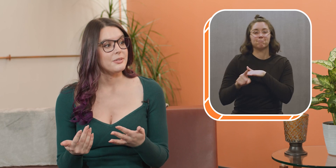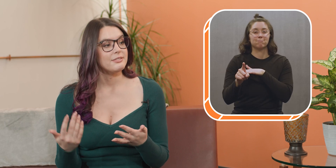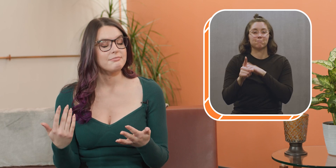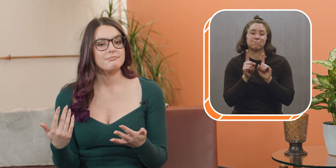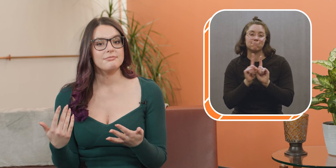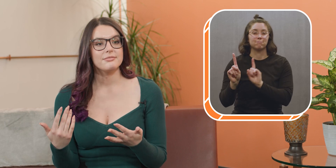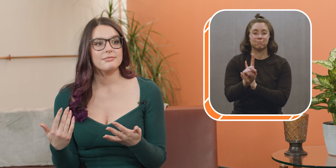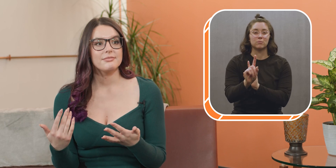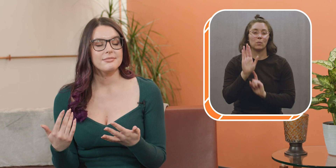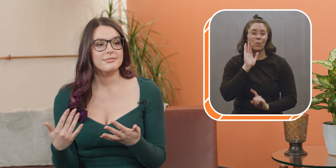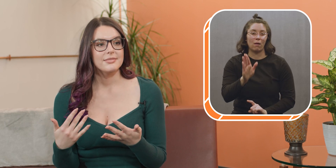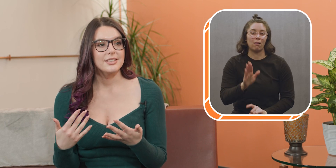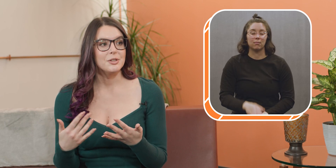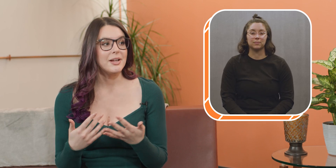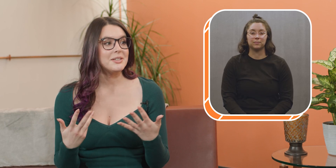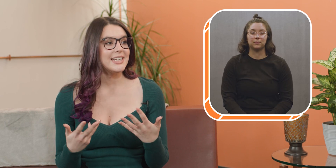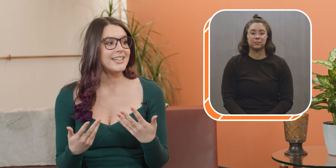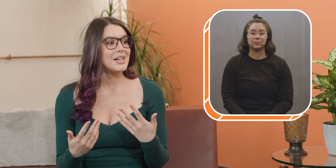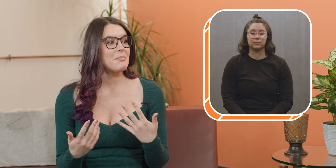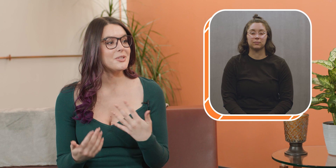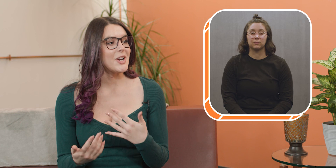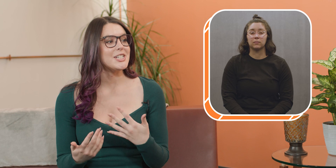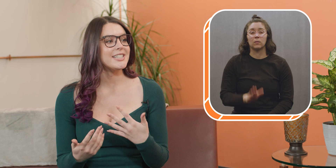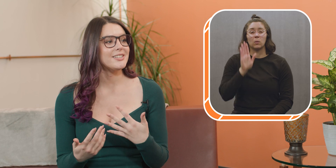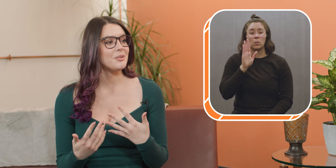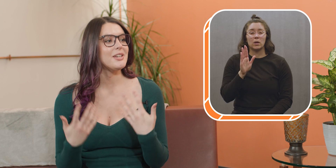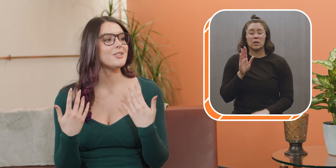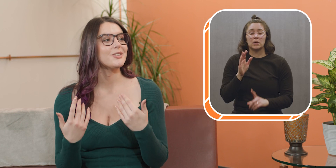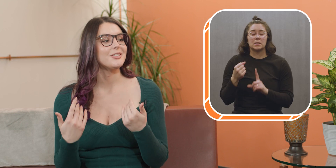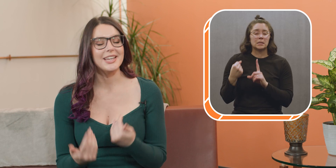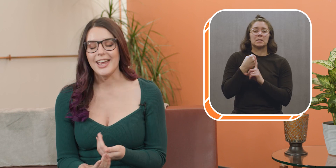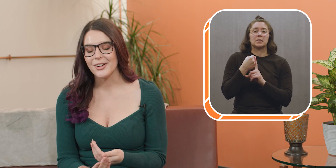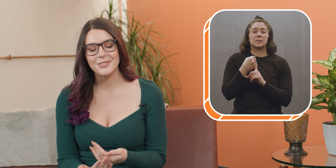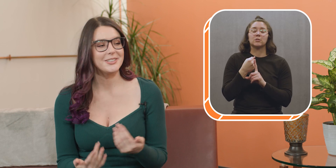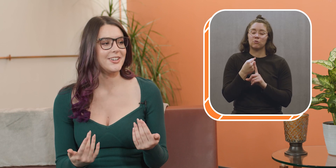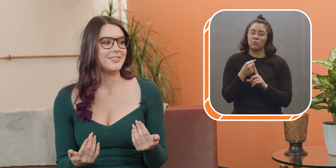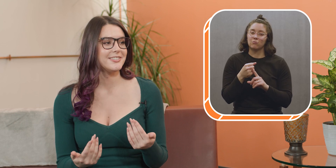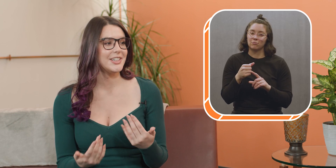so you're bound to get a couple of scratches. So make sure you take care of yourself.